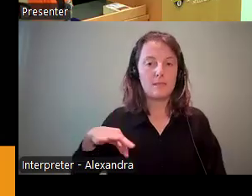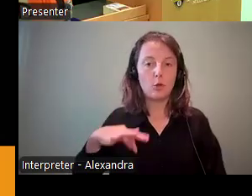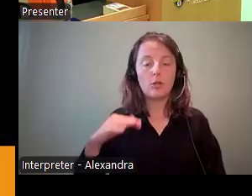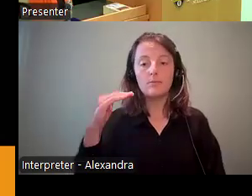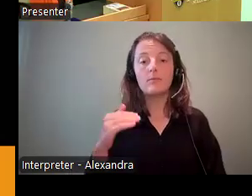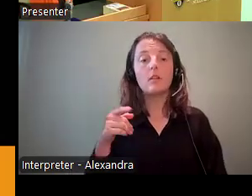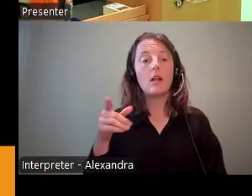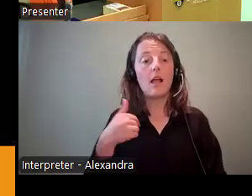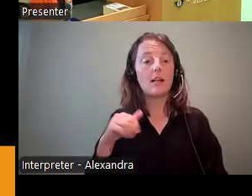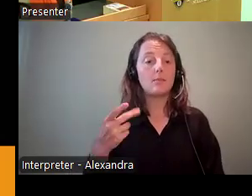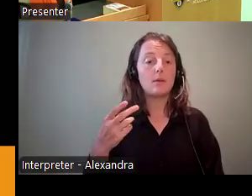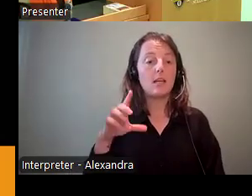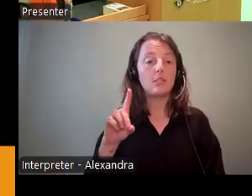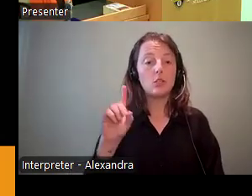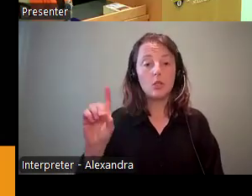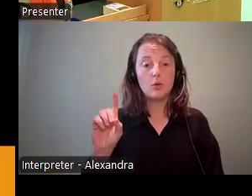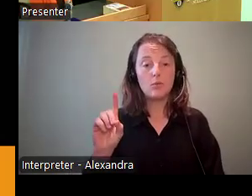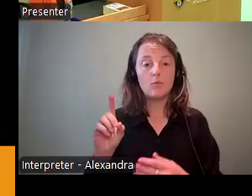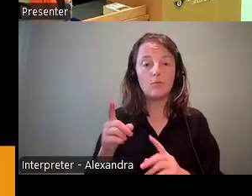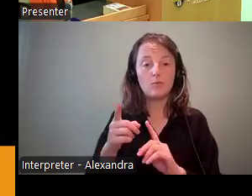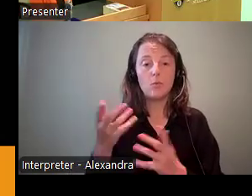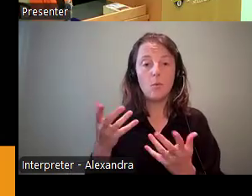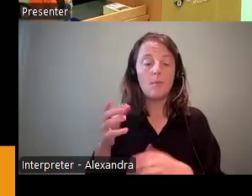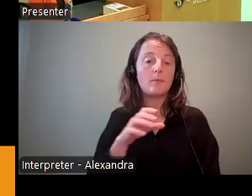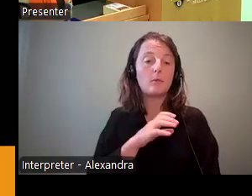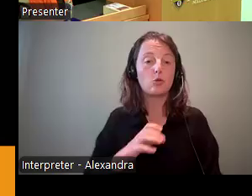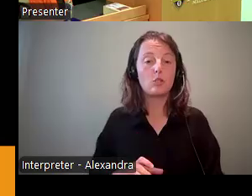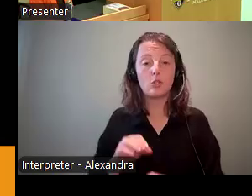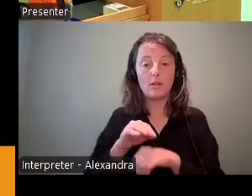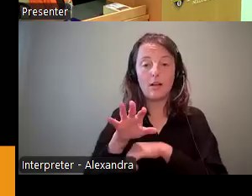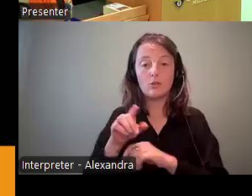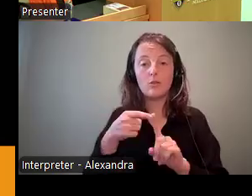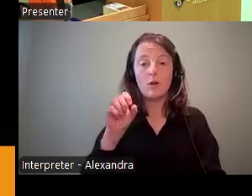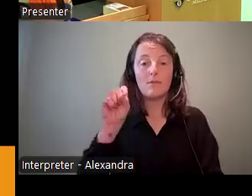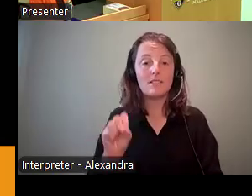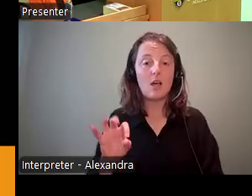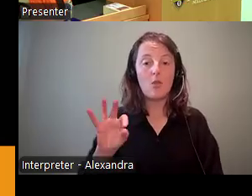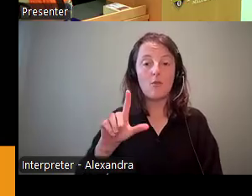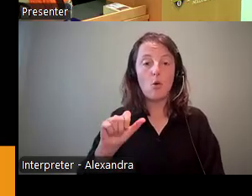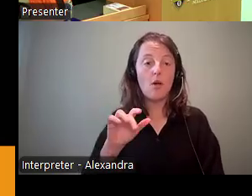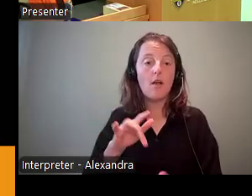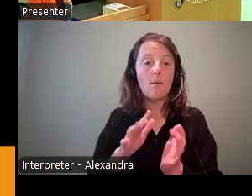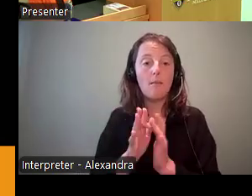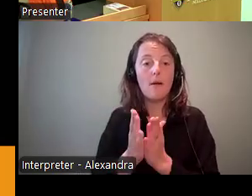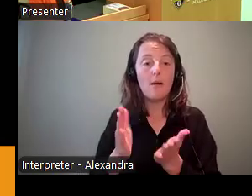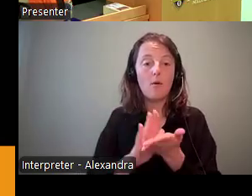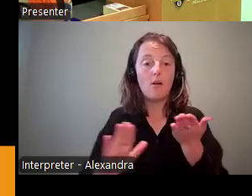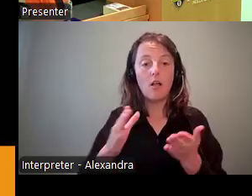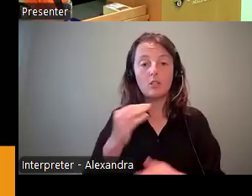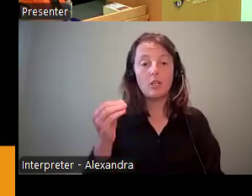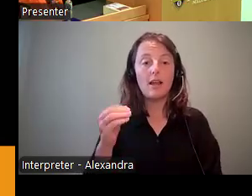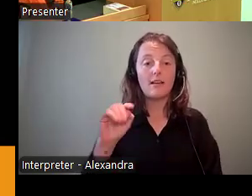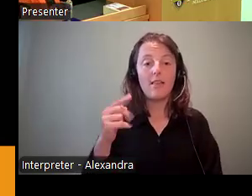from South Florida Bible College and Theological Seminary. Please join me in welcoming Dr. Collins.